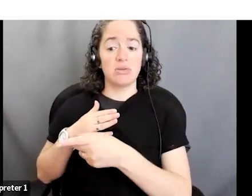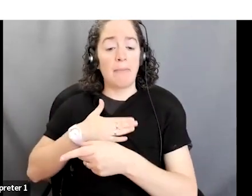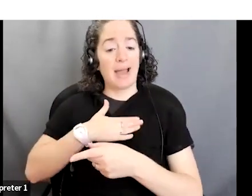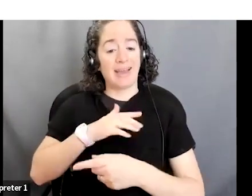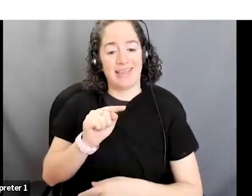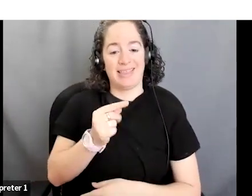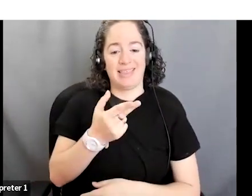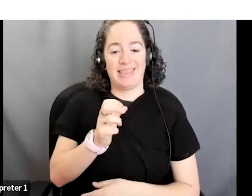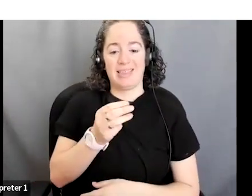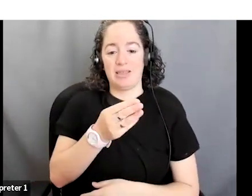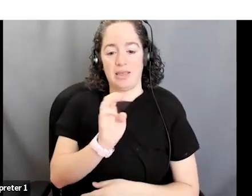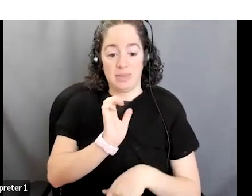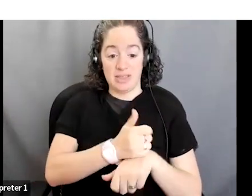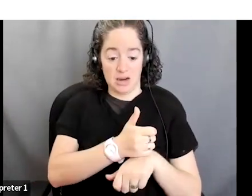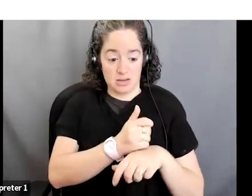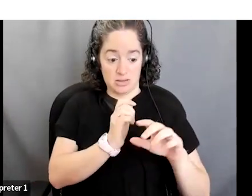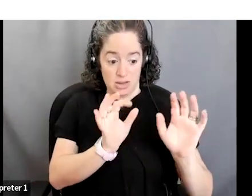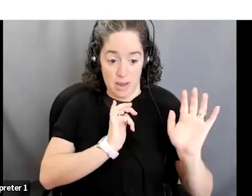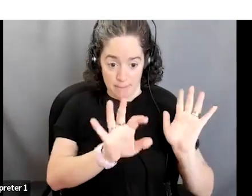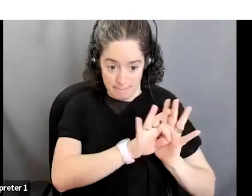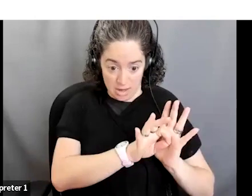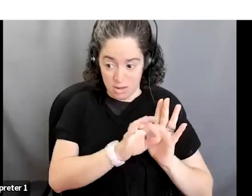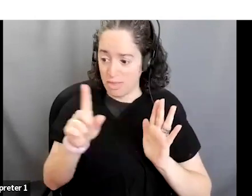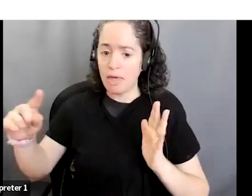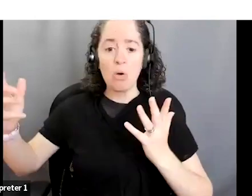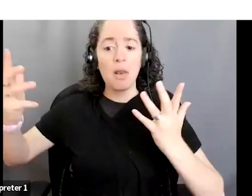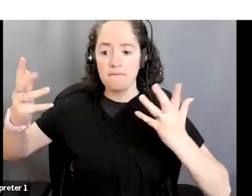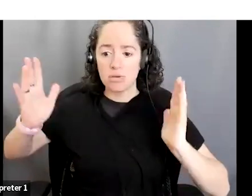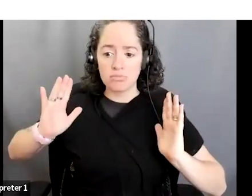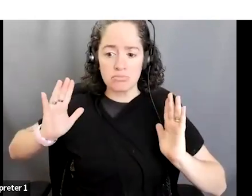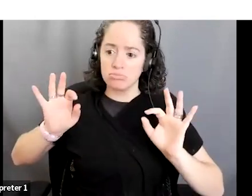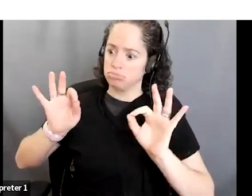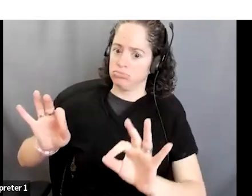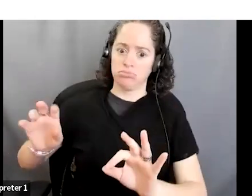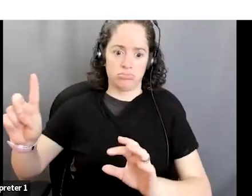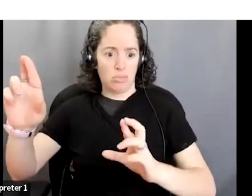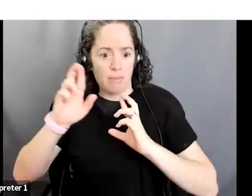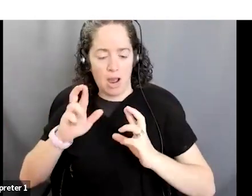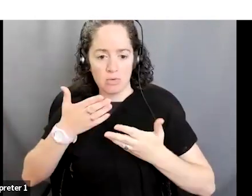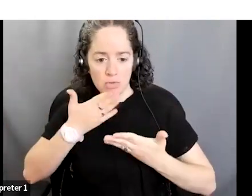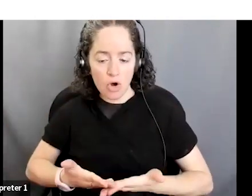They didn't have the contrast issues with focus state. They didn't have contrast issues with labels.